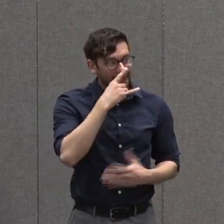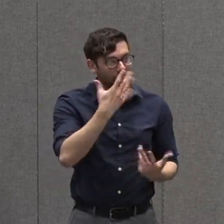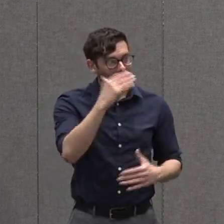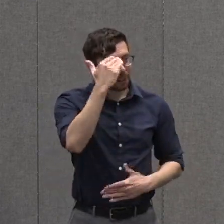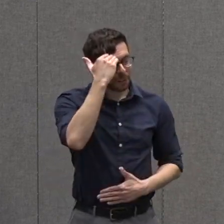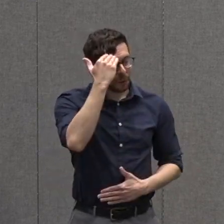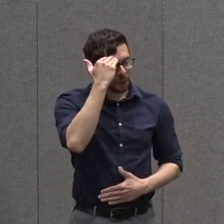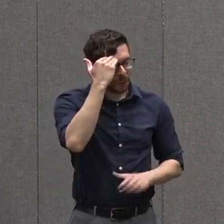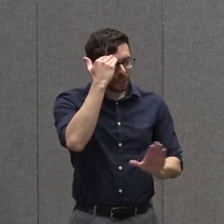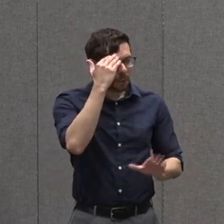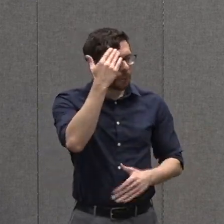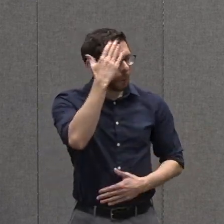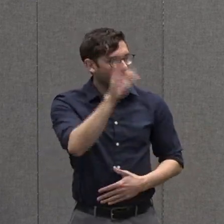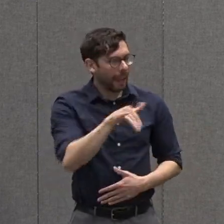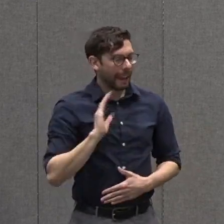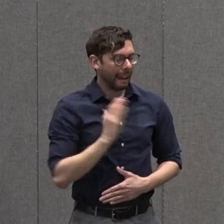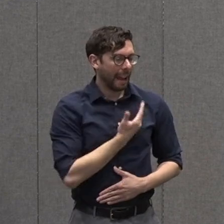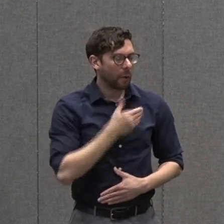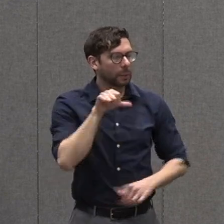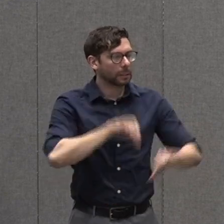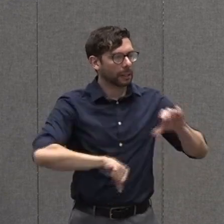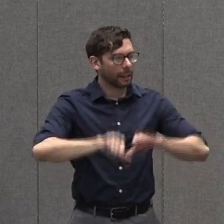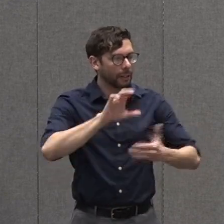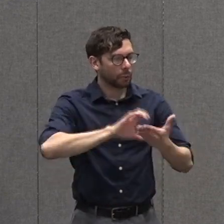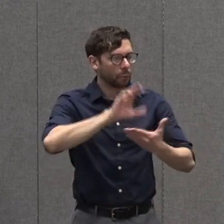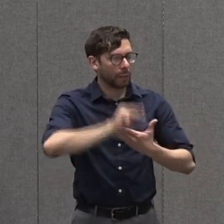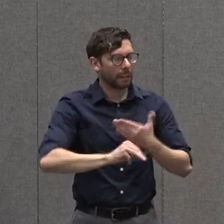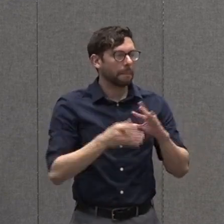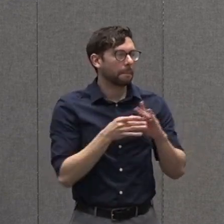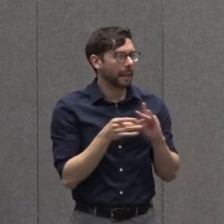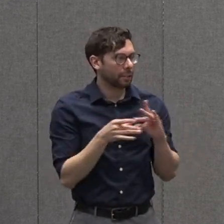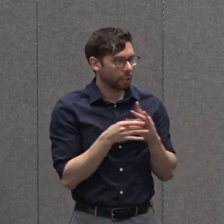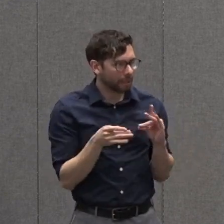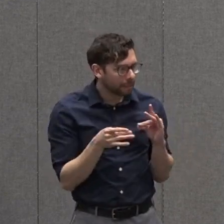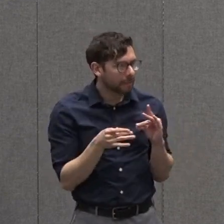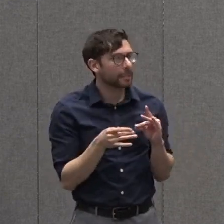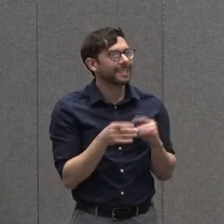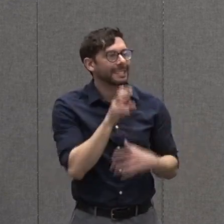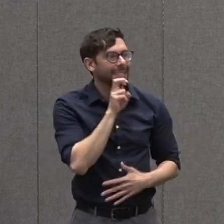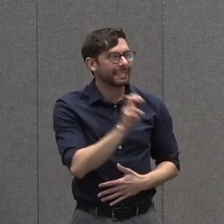in our science curriculum in APS, and in life science, and so that's really wonderful.